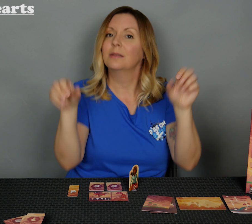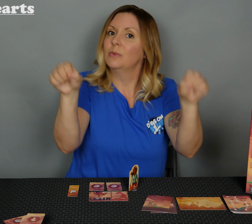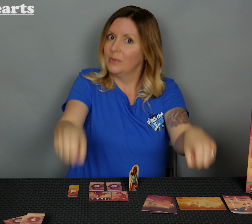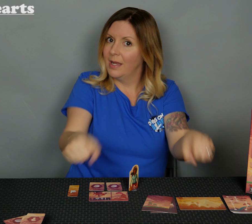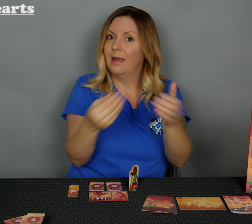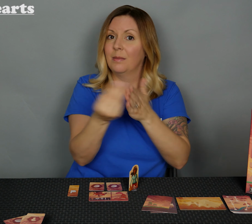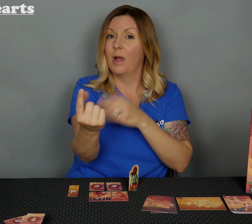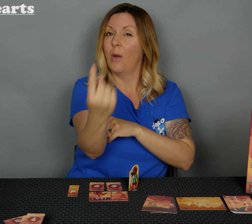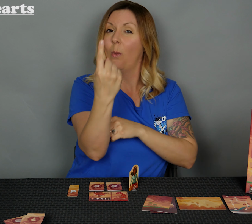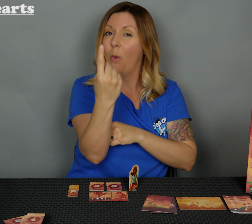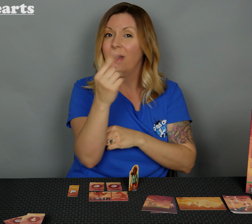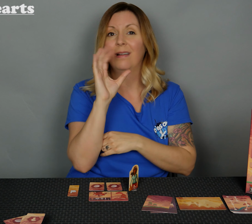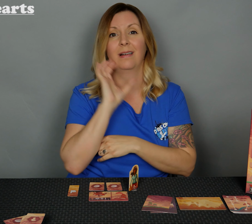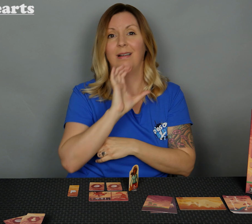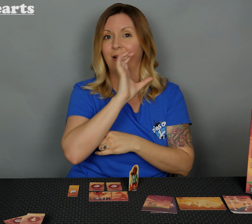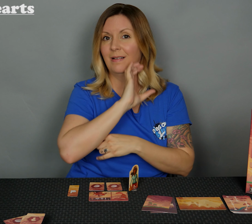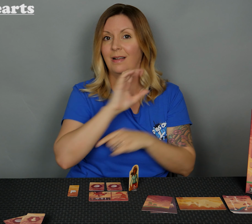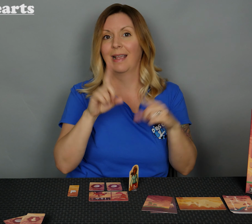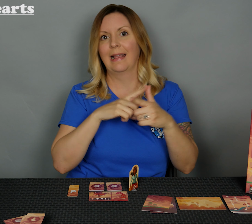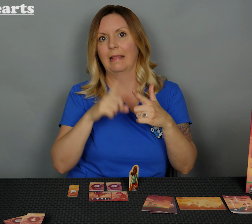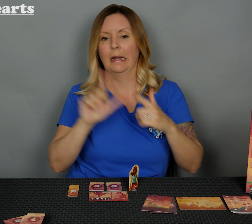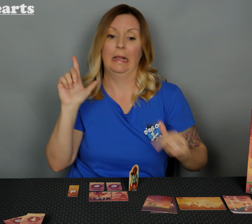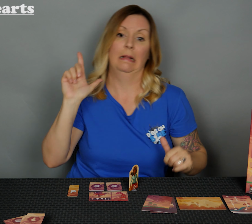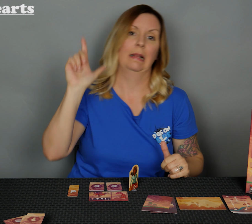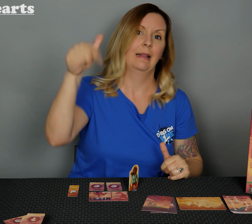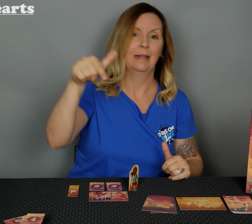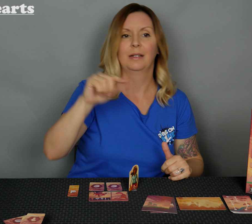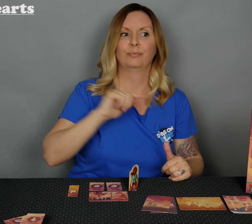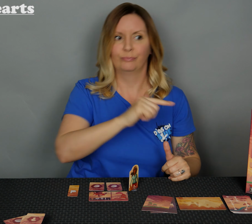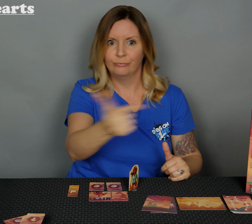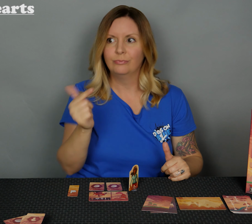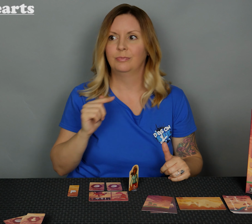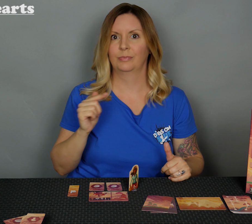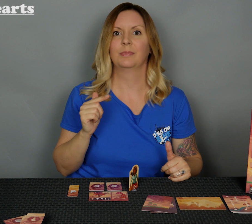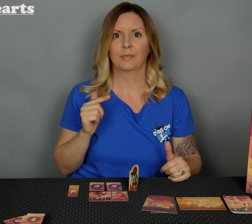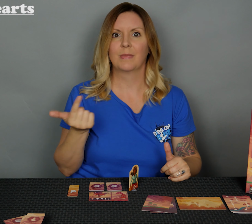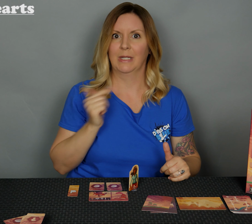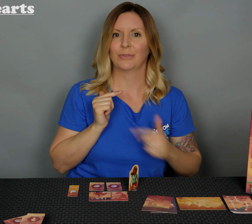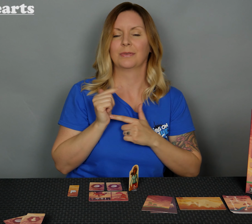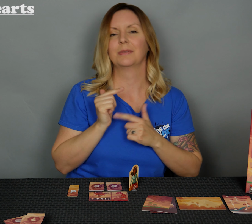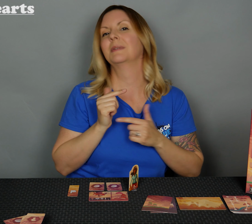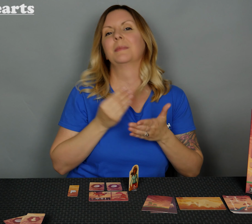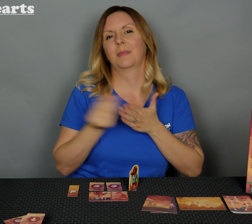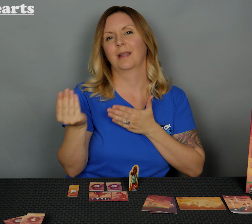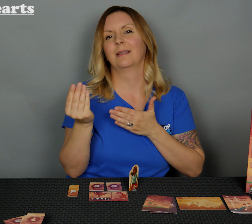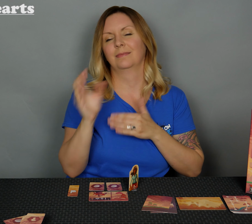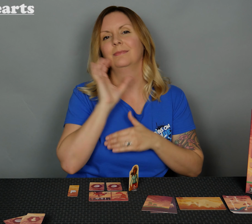But, you can buy one cafe now and then later, when it’s the buying phase again, you can